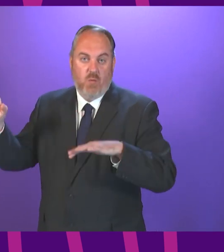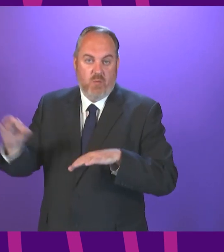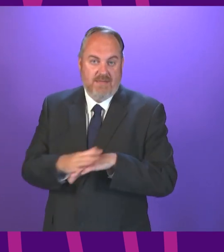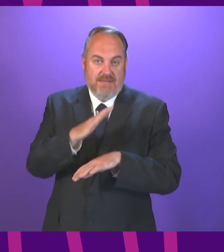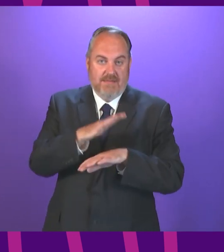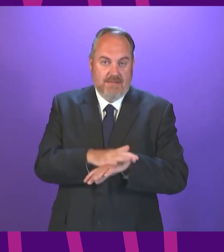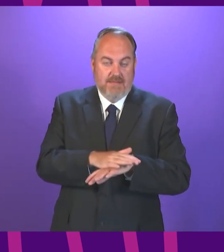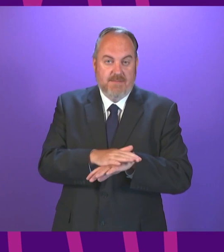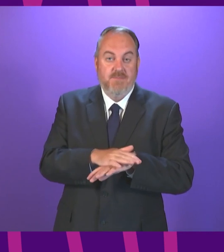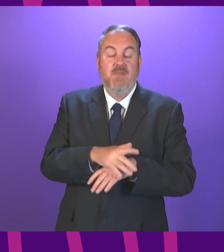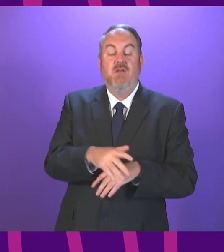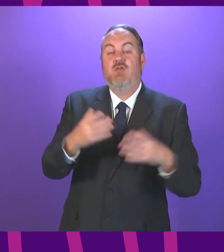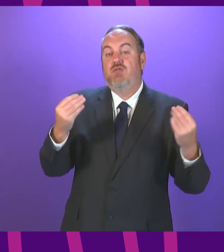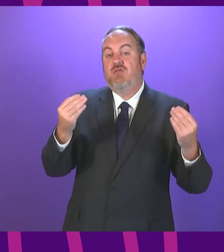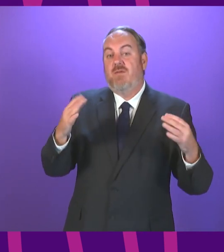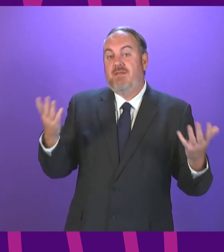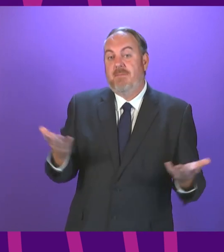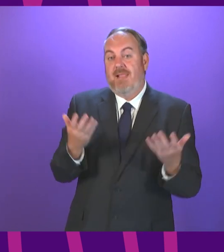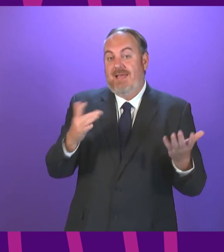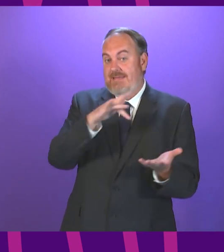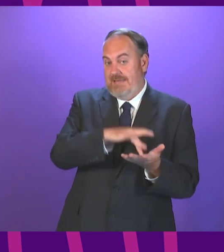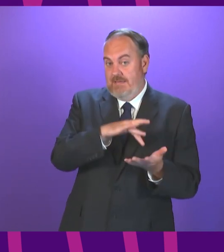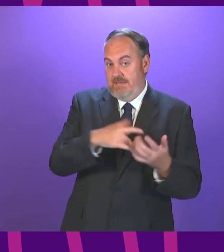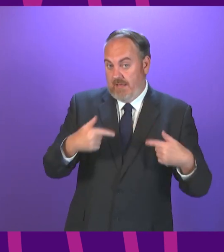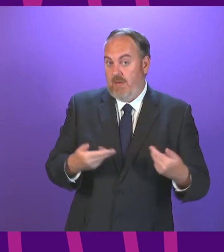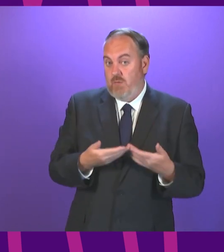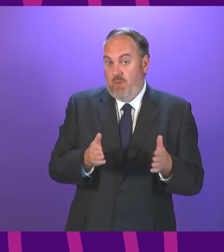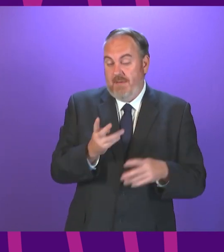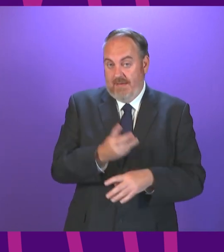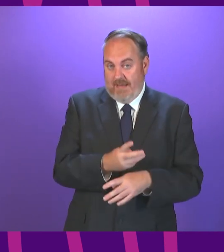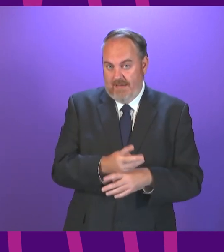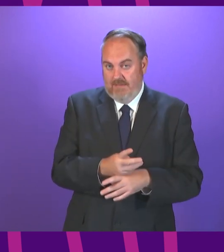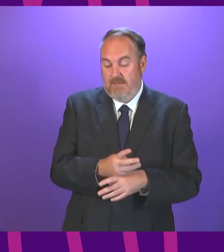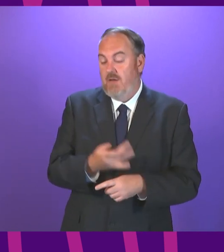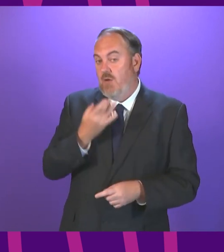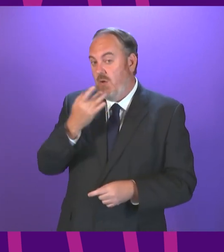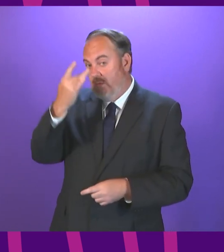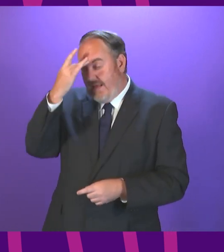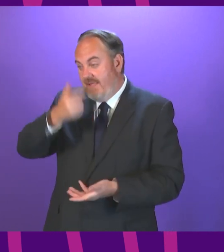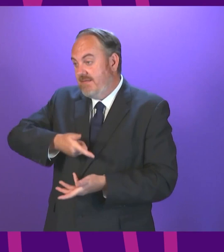as they could at level 1, but not at level 2. For hospitality businesses, at level 0—unlike